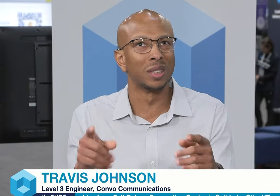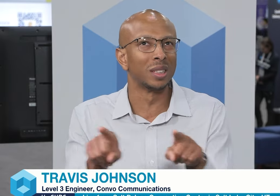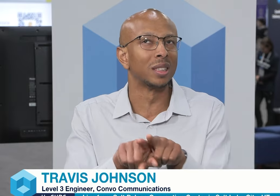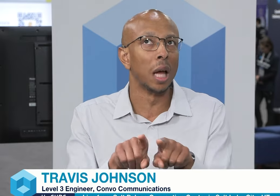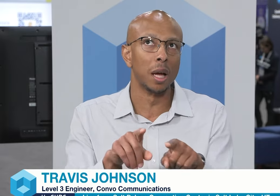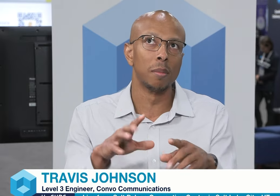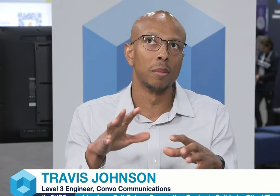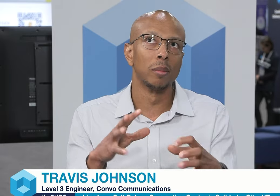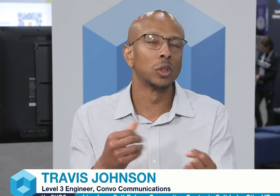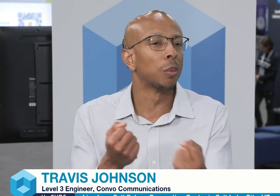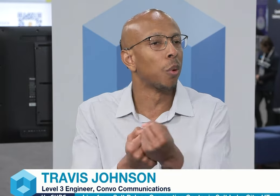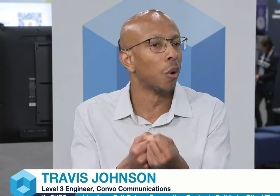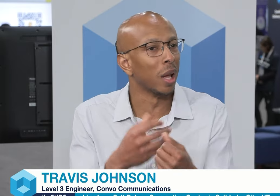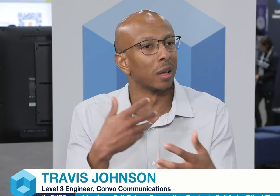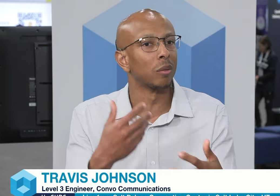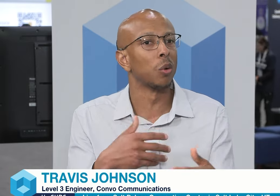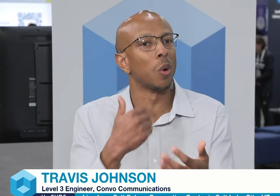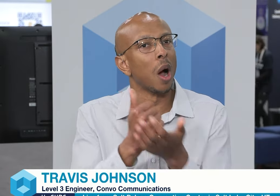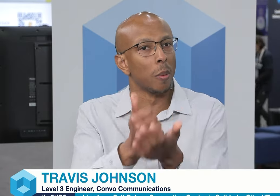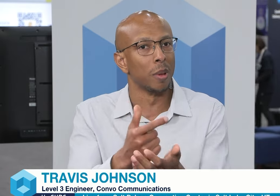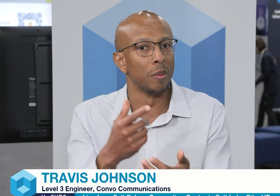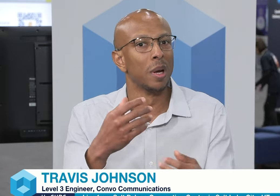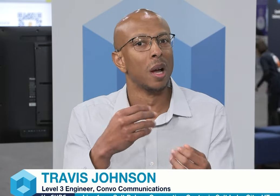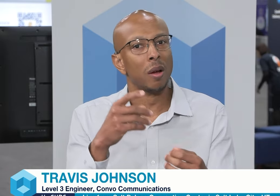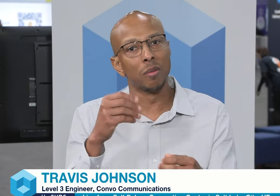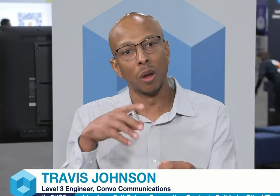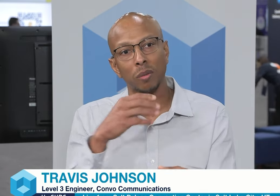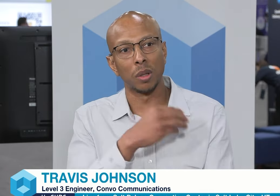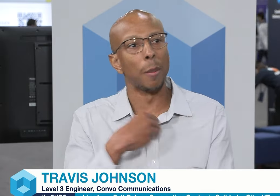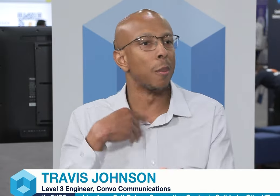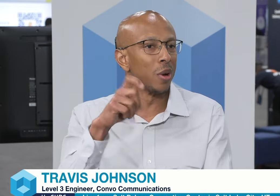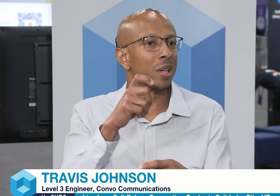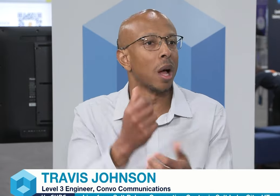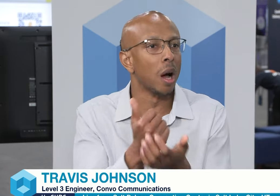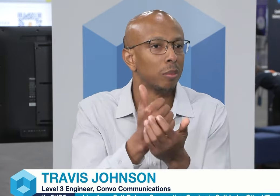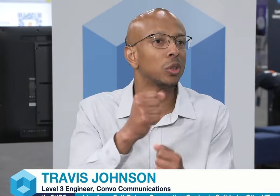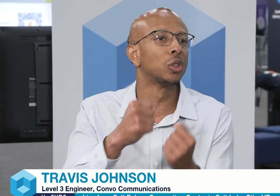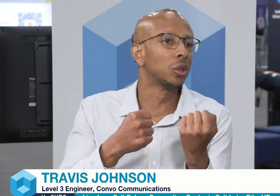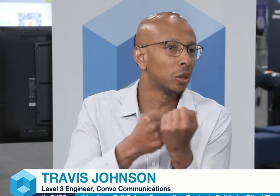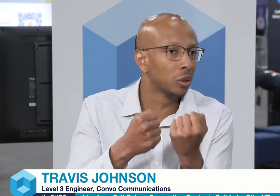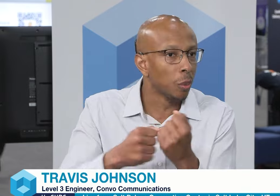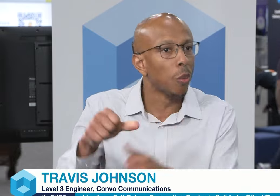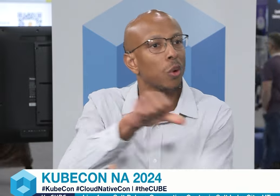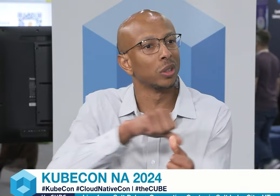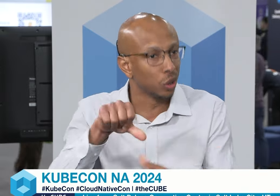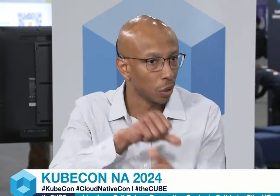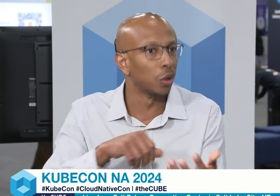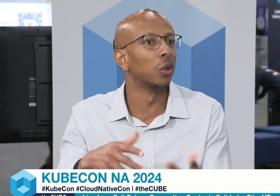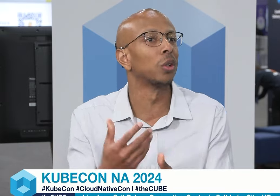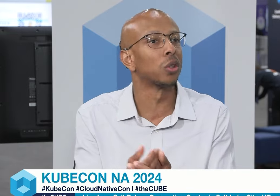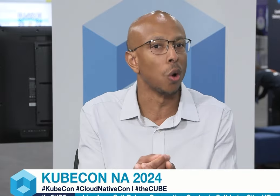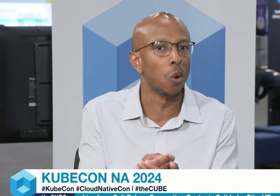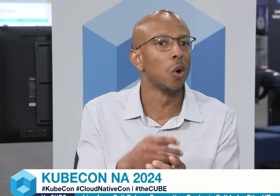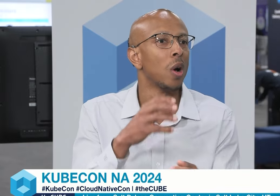we are trying to provide the same sort of support and aid to the members, just a way